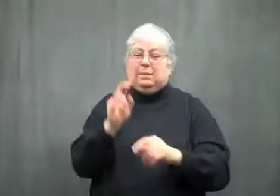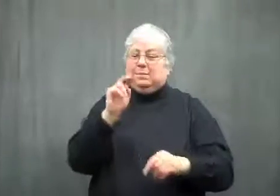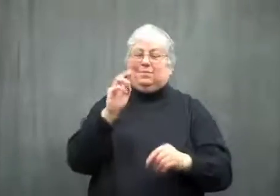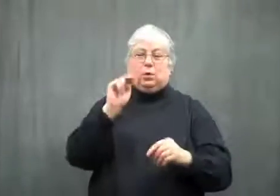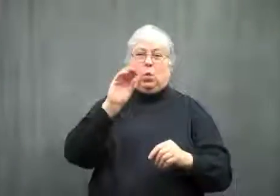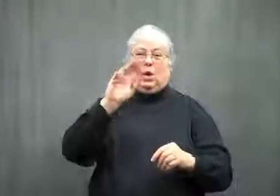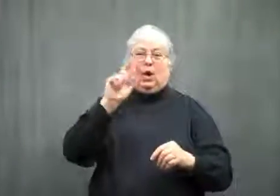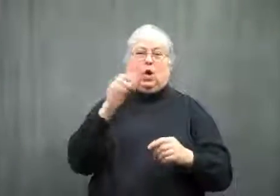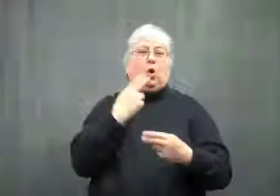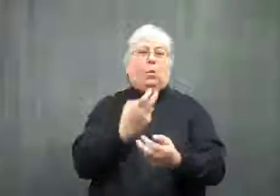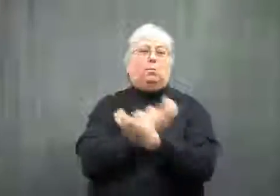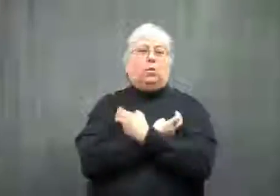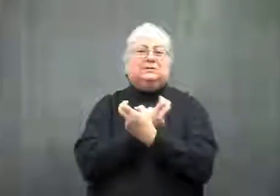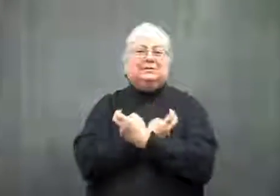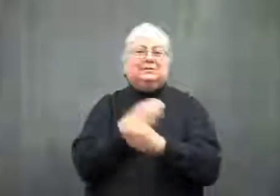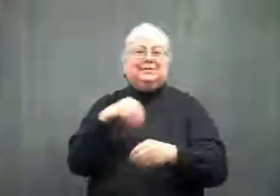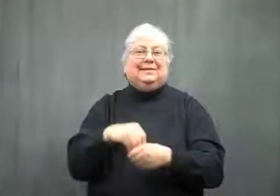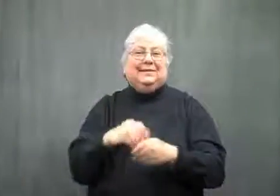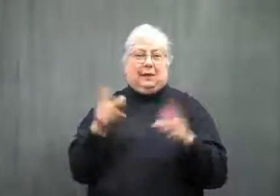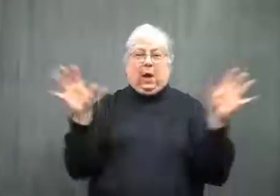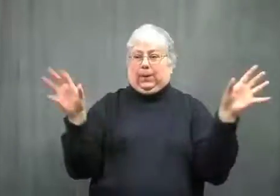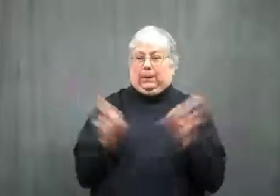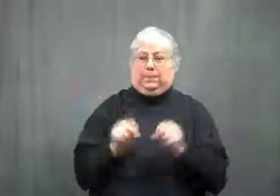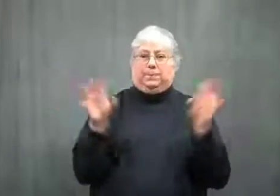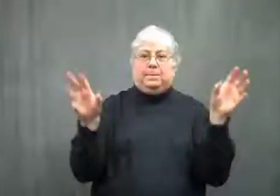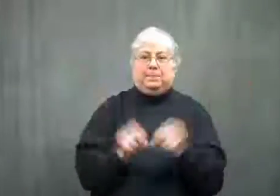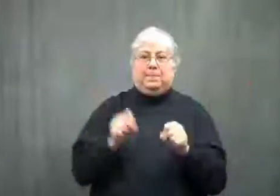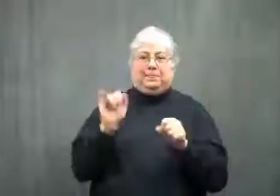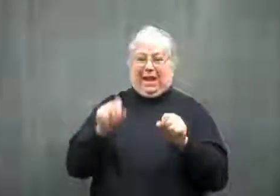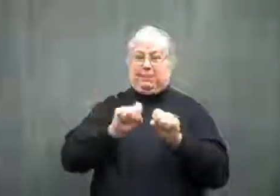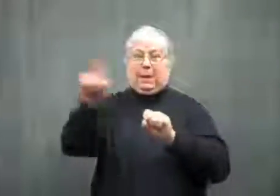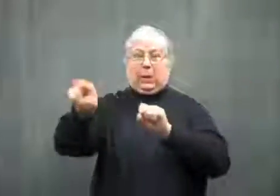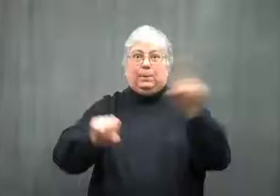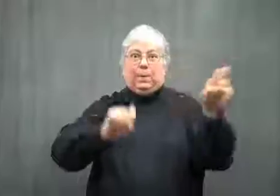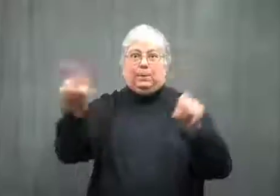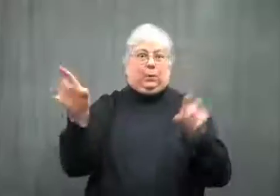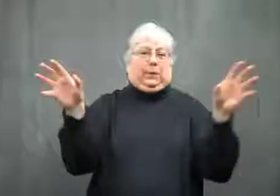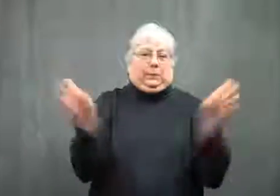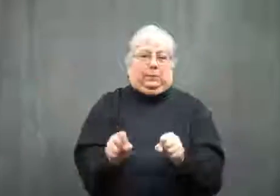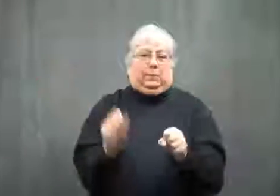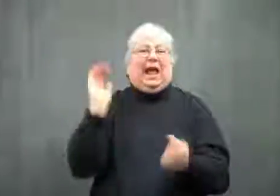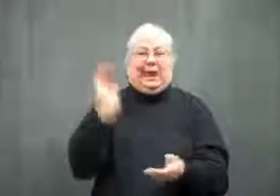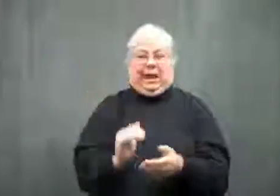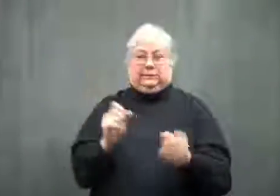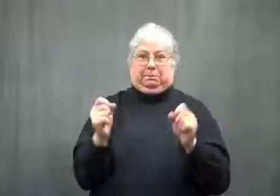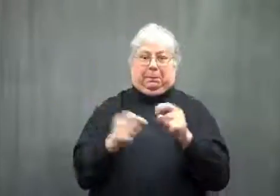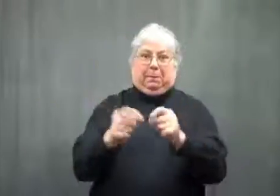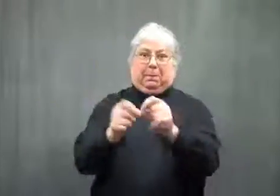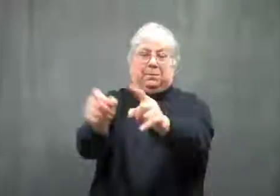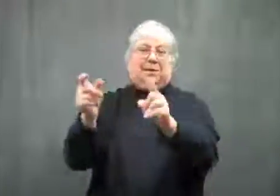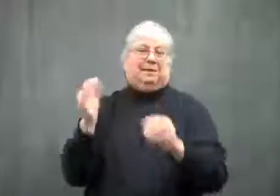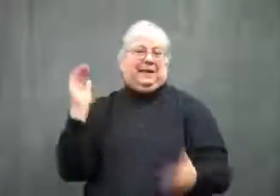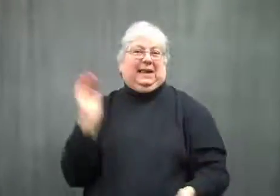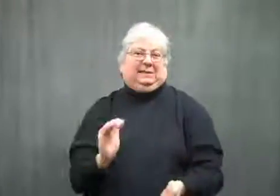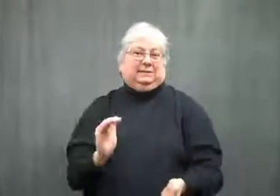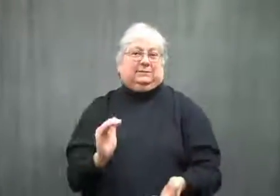There's like a poison in the reactor, that absorbs the neutrons. This reduces the amount of fission.